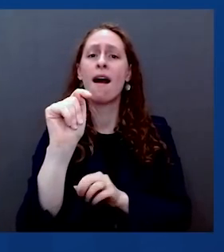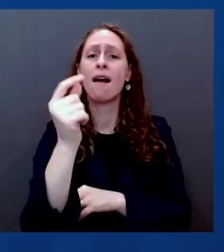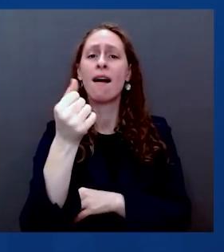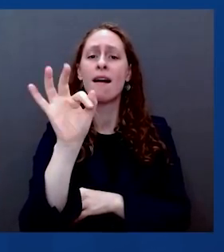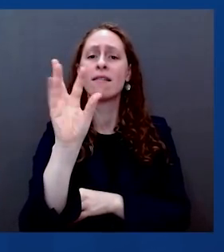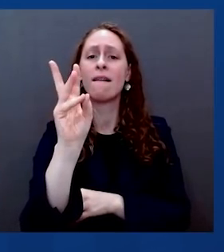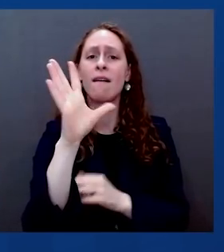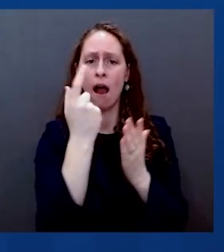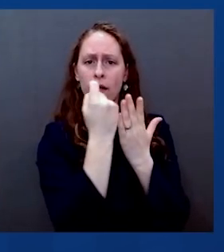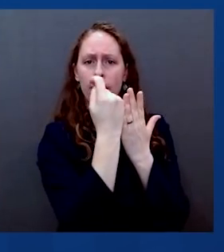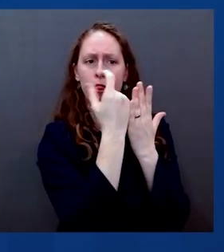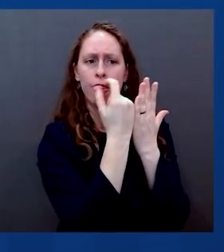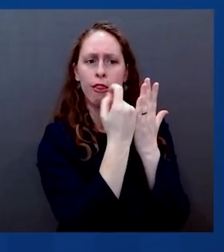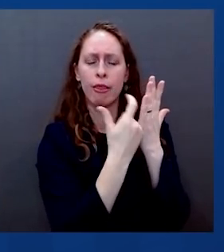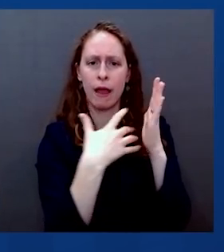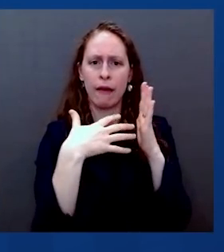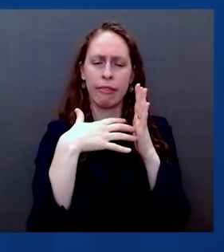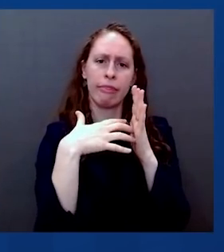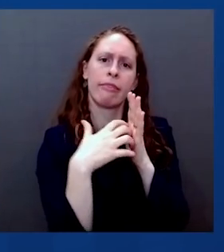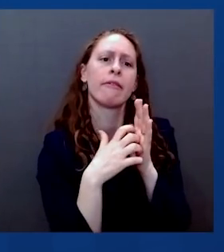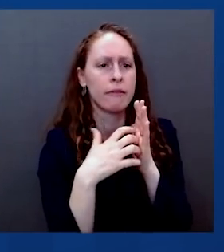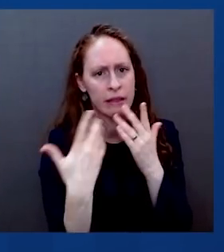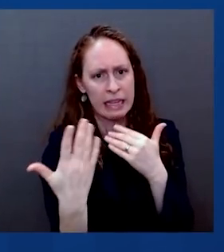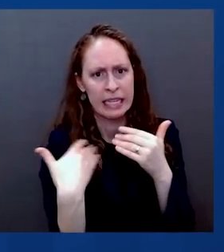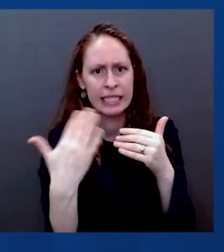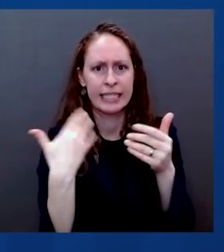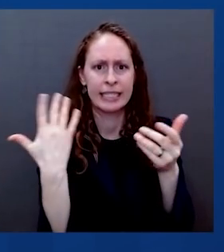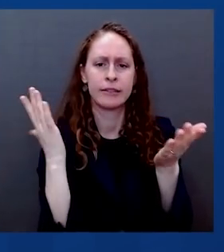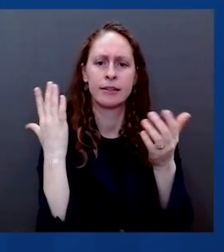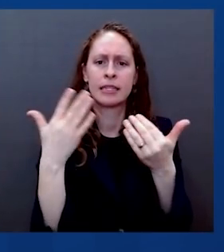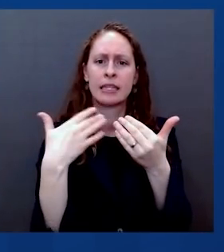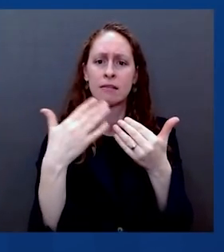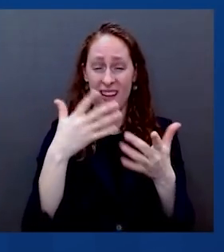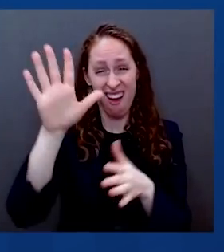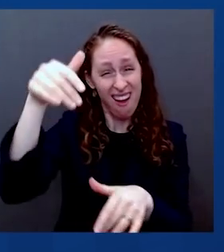about the 2020 election to fuel torrent and torment